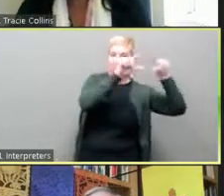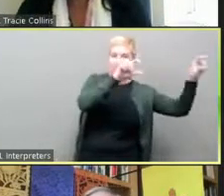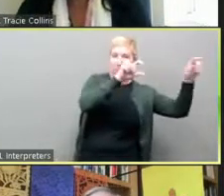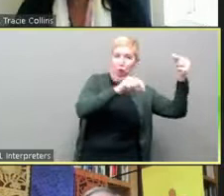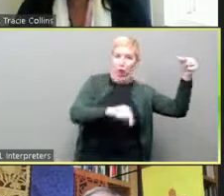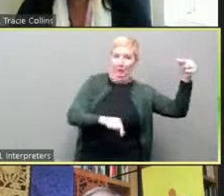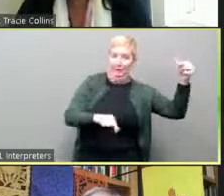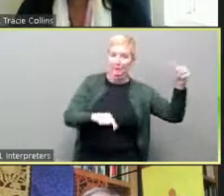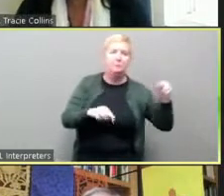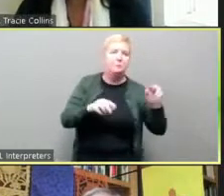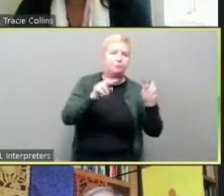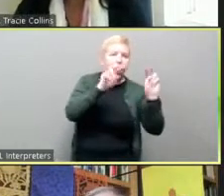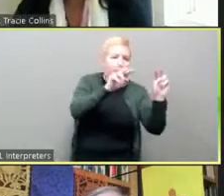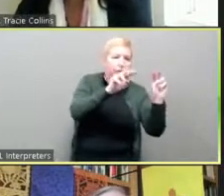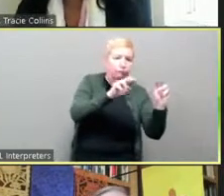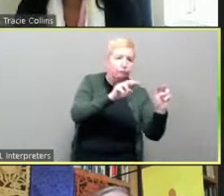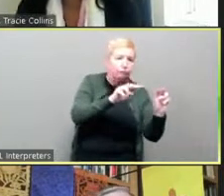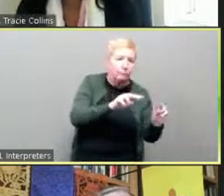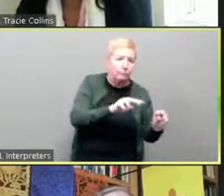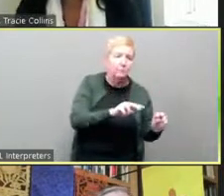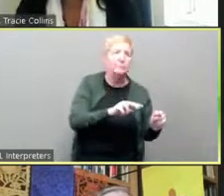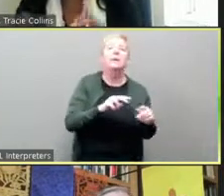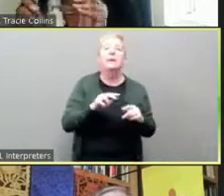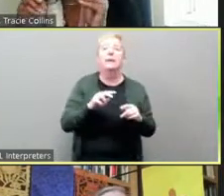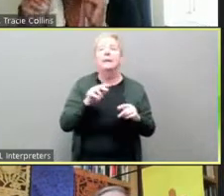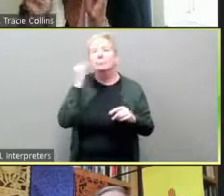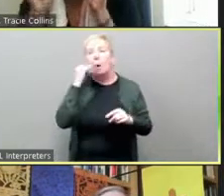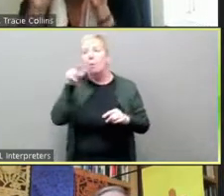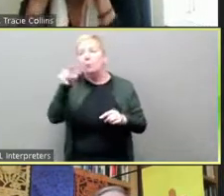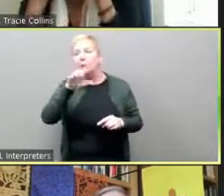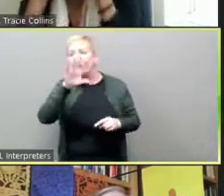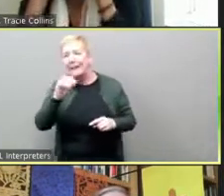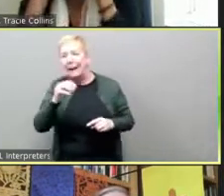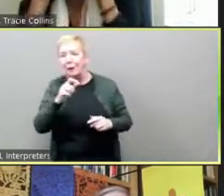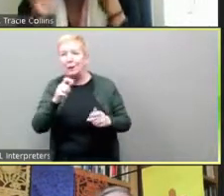through it with you. If your county manager or mayor, we can explain. But